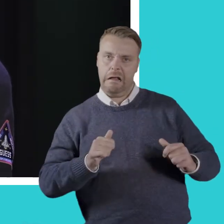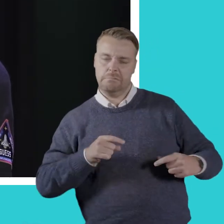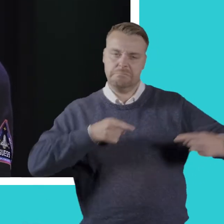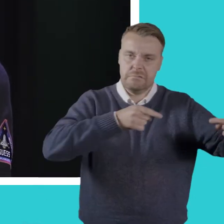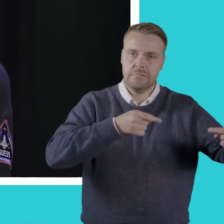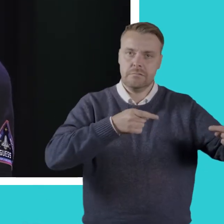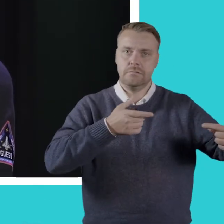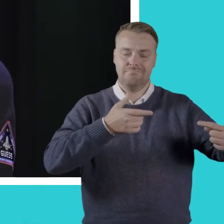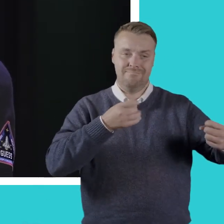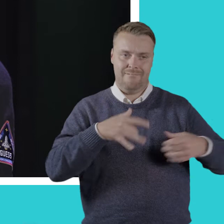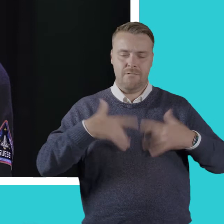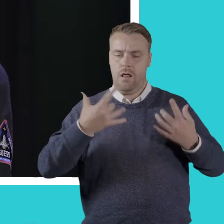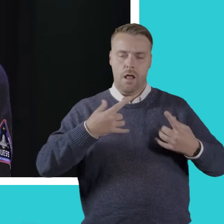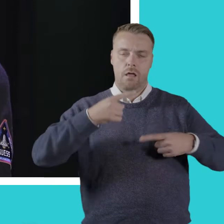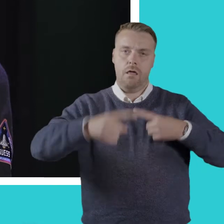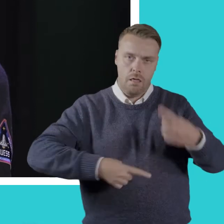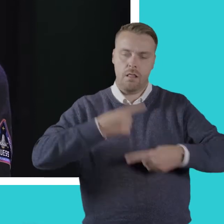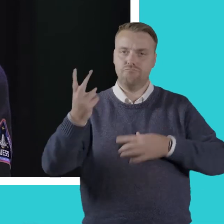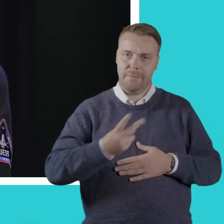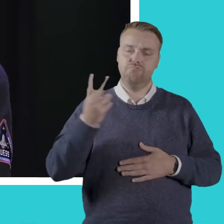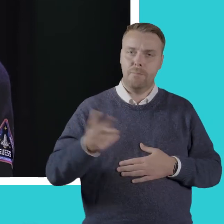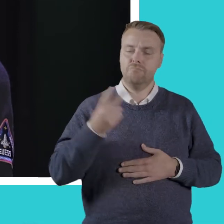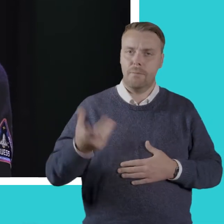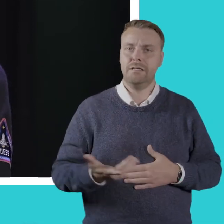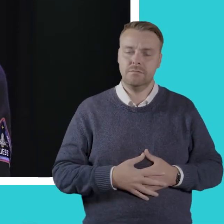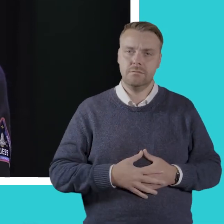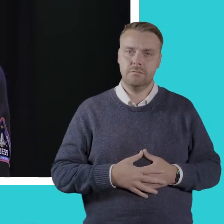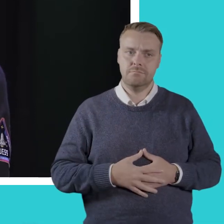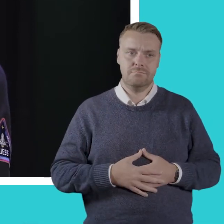a cycle and I feel that if we're really going to aid each other for the better then we need